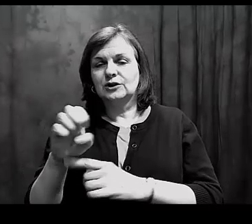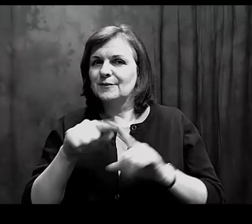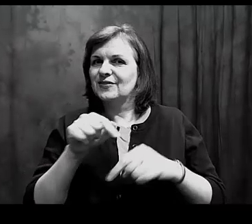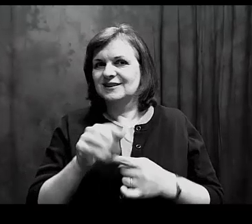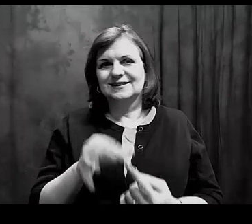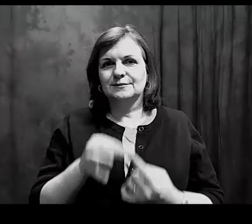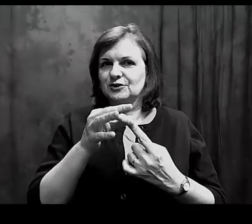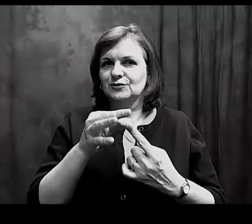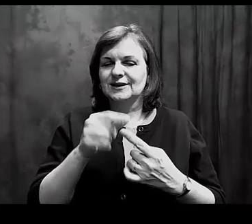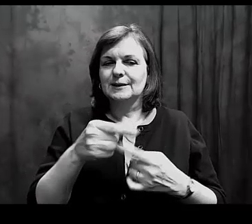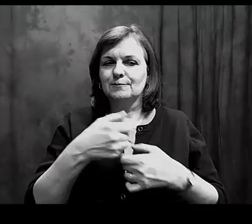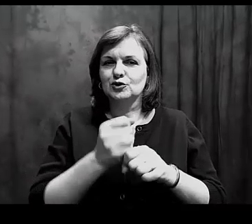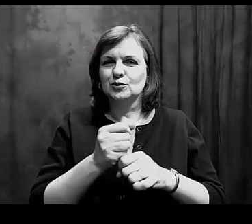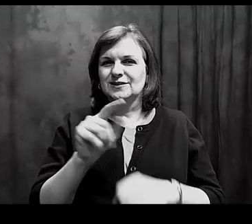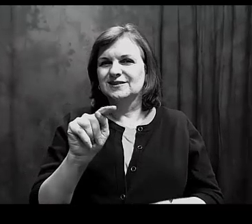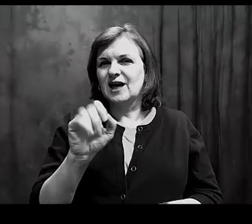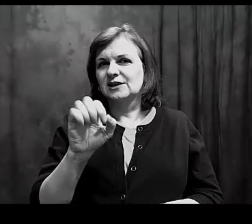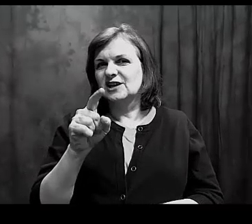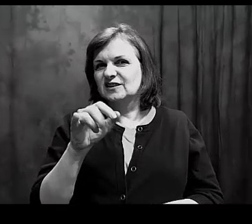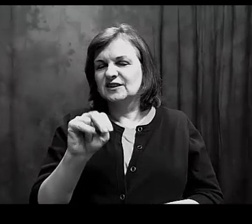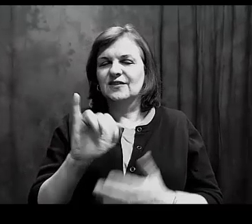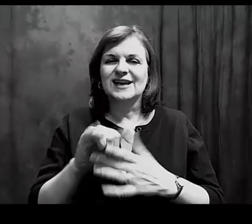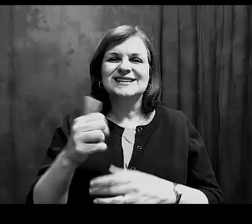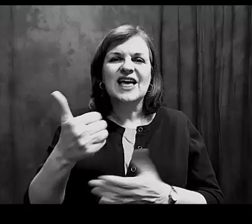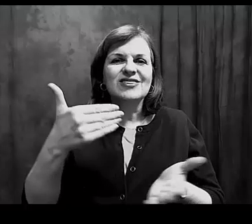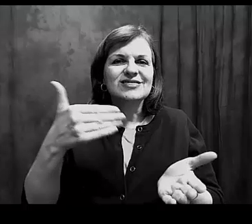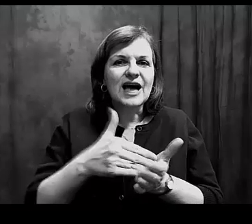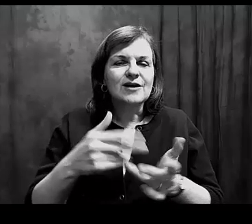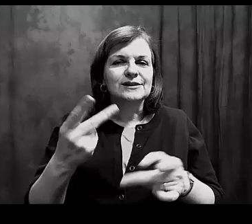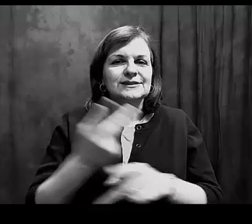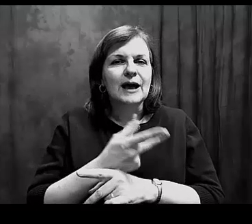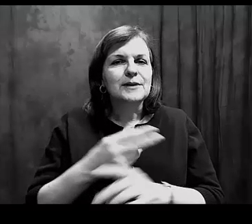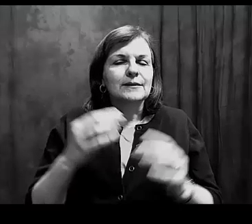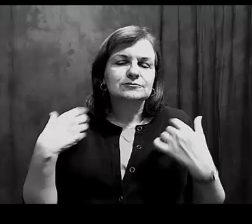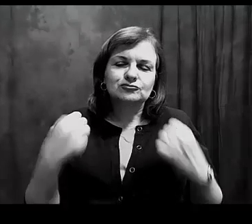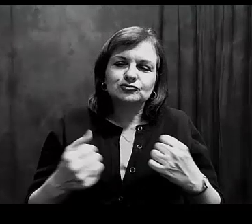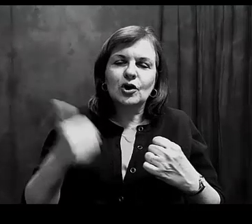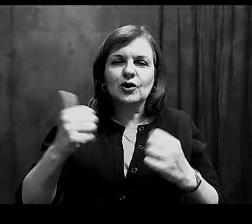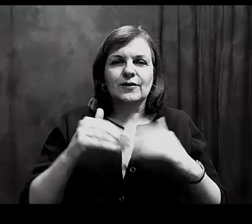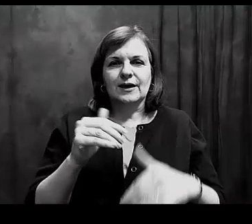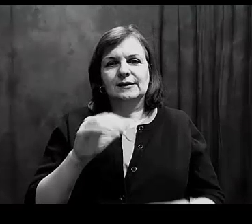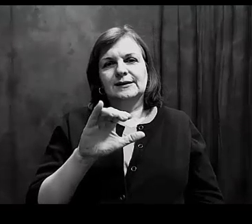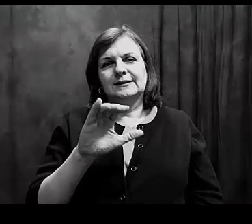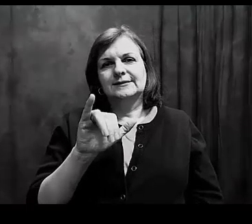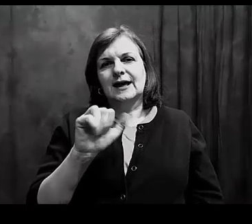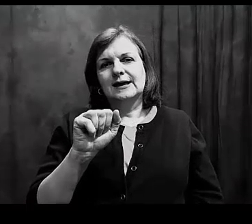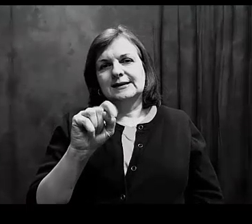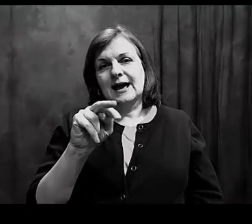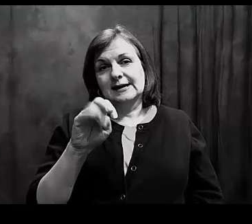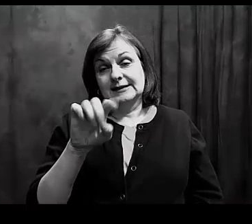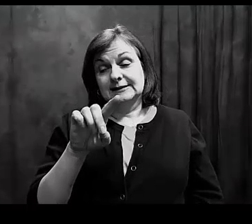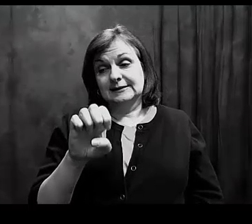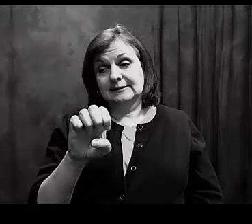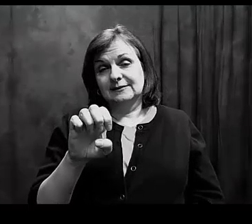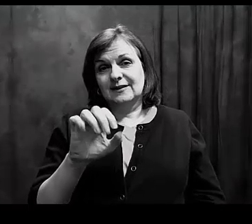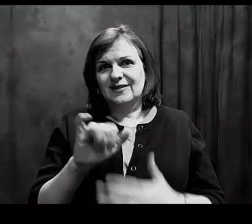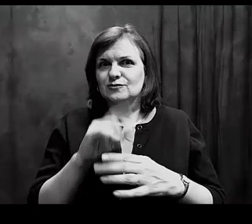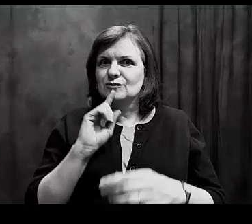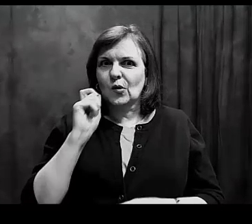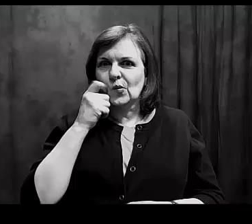but this one is an exception it actually produces a toxin its 10,000 times more lethal than cyanide!!